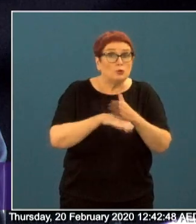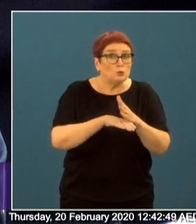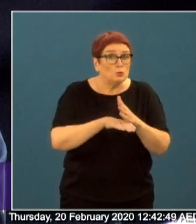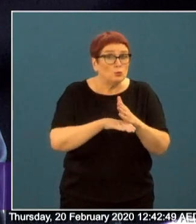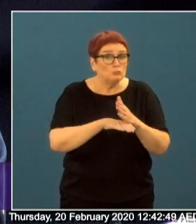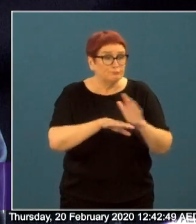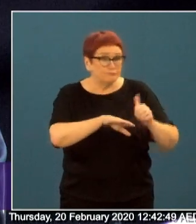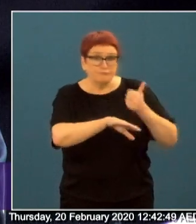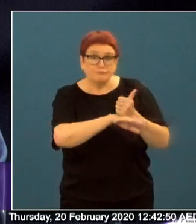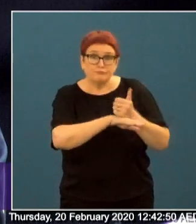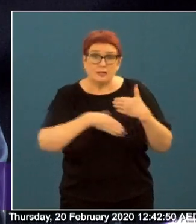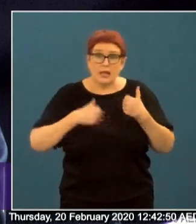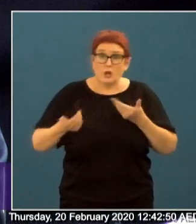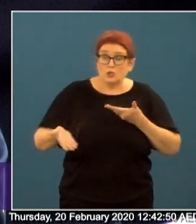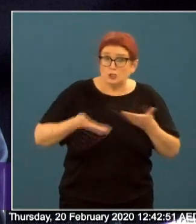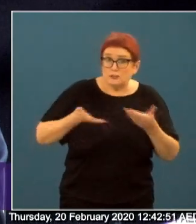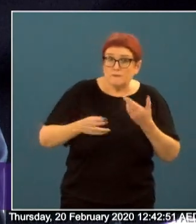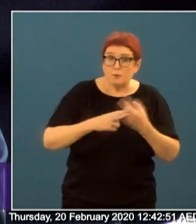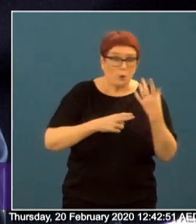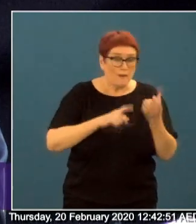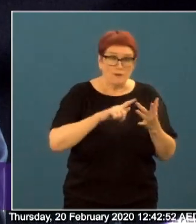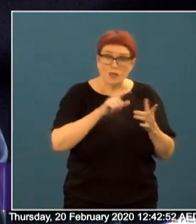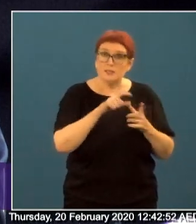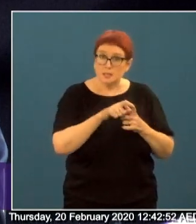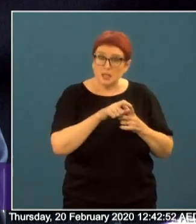has being treated quite seriously by New South Wales Health